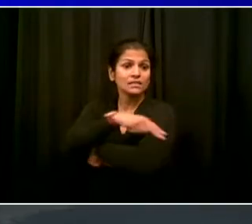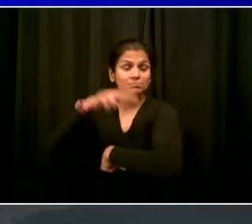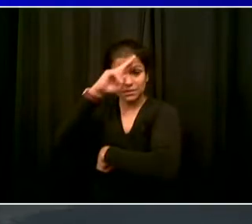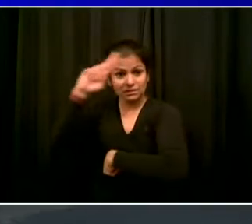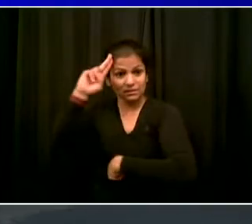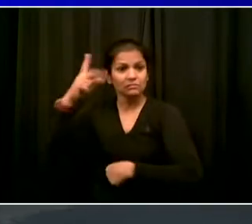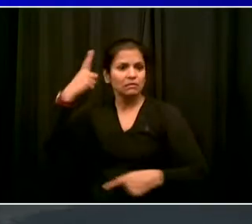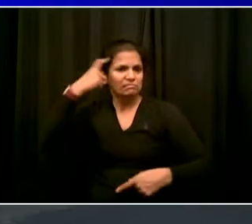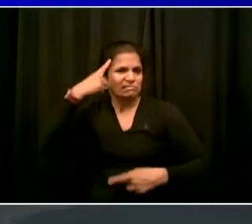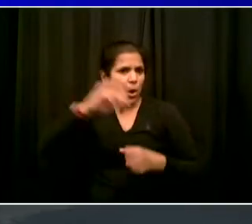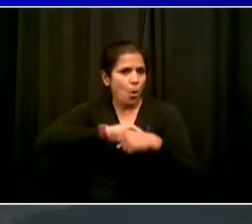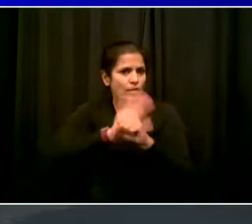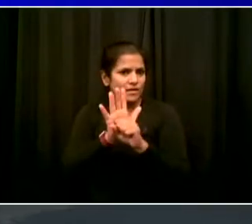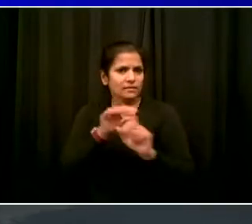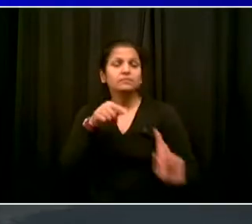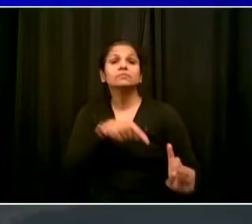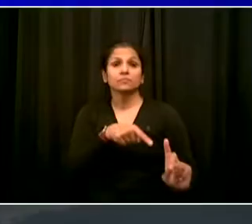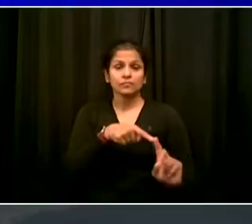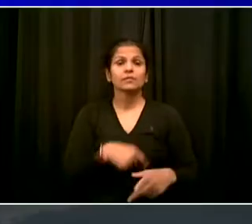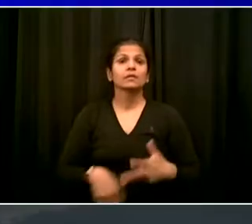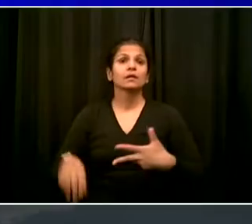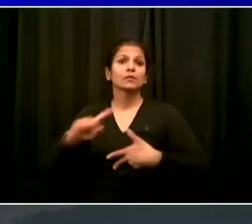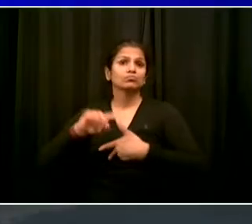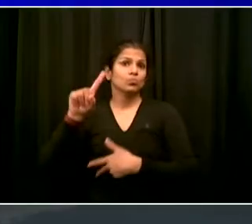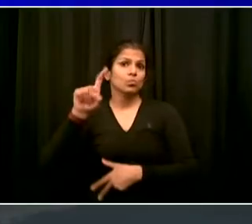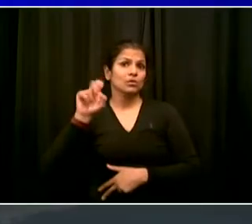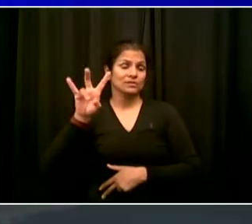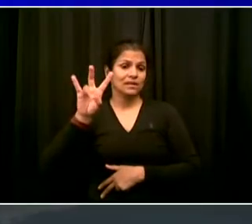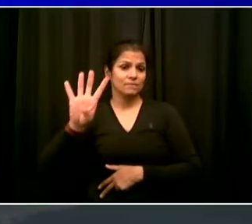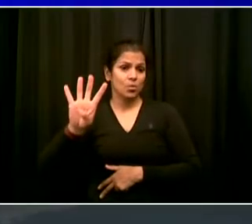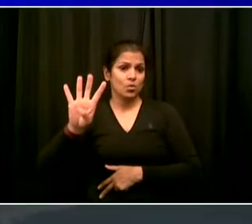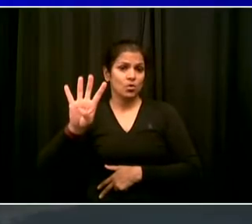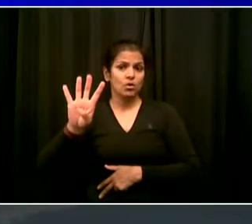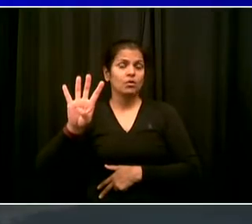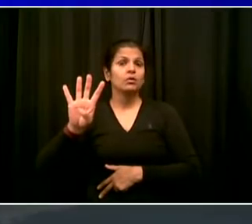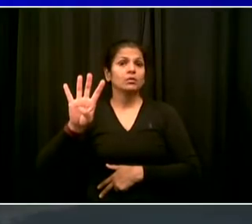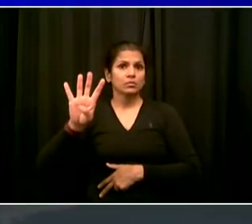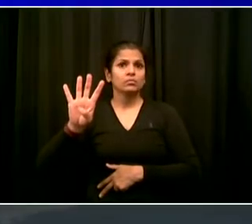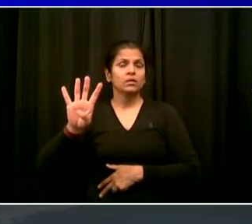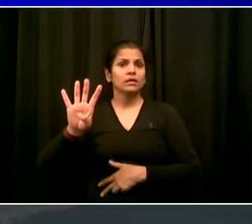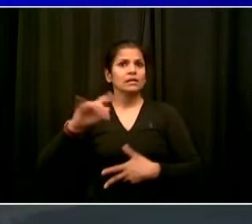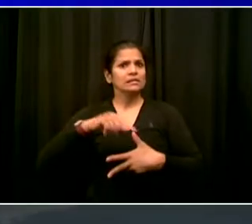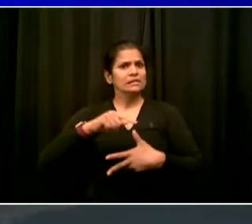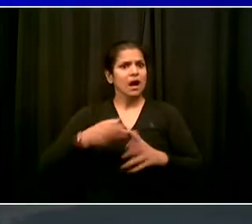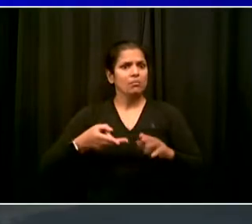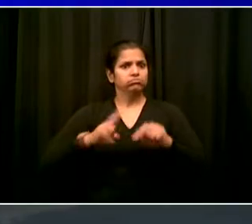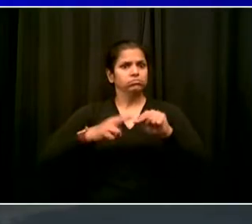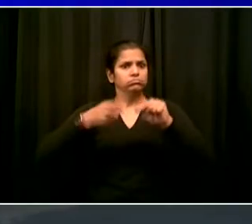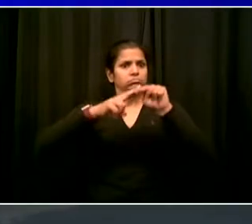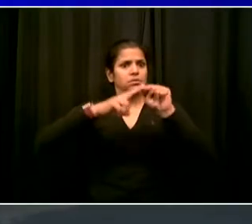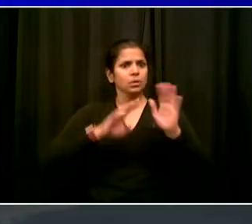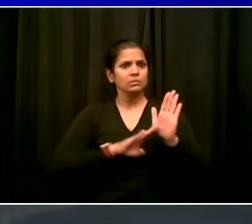NUMBER ONE, DAILY NUMBER OF PEOPLE ADMITTED TO NEW YORK CITY HOSPITALS FOR SUSPECTED